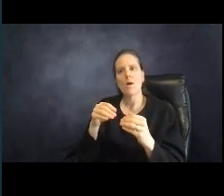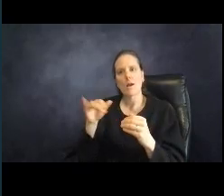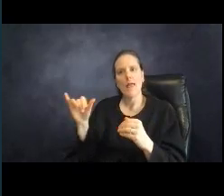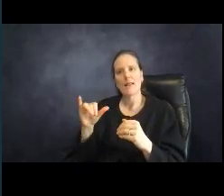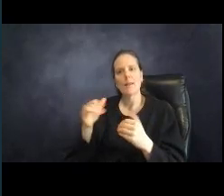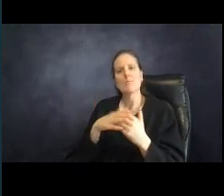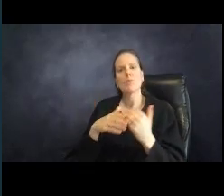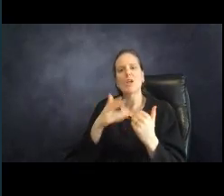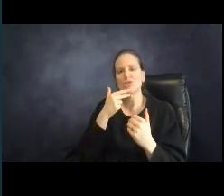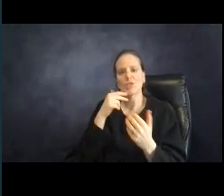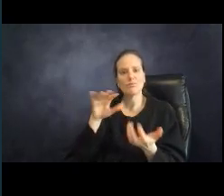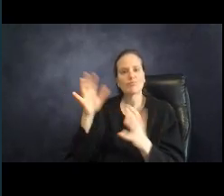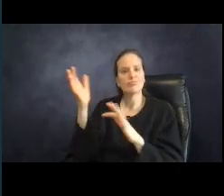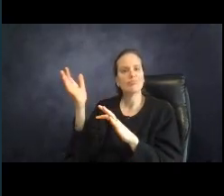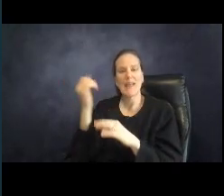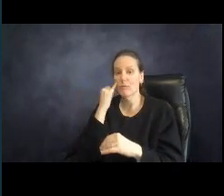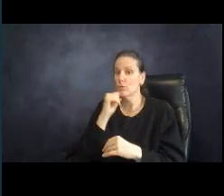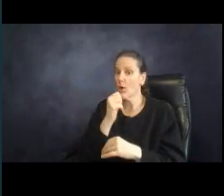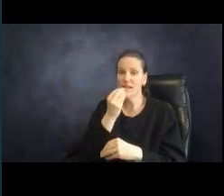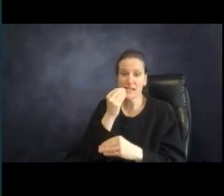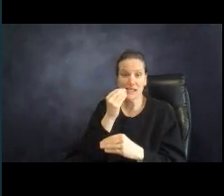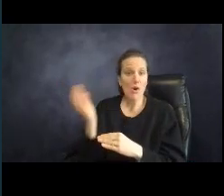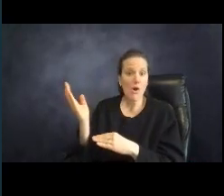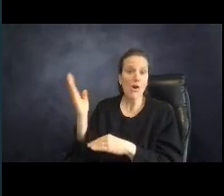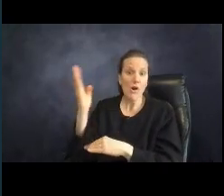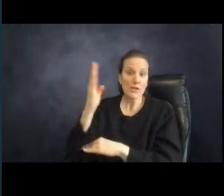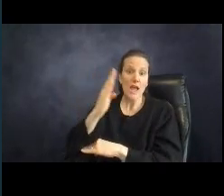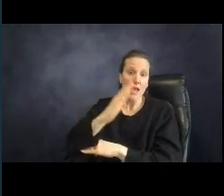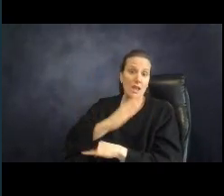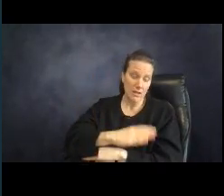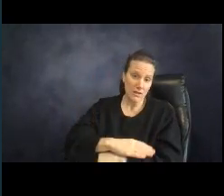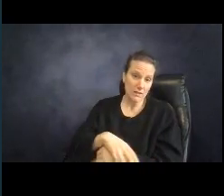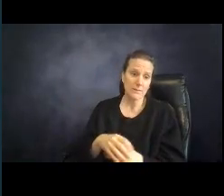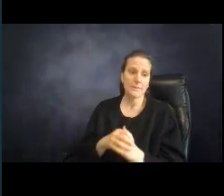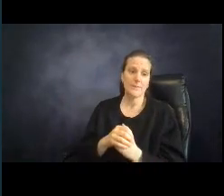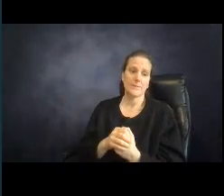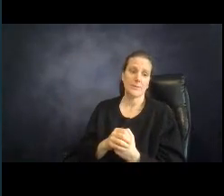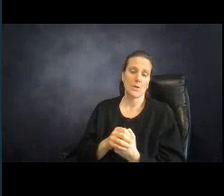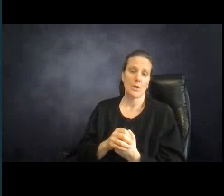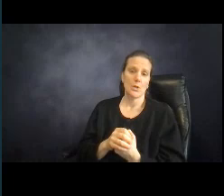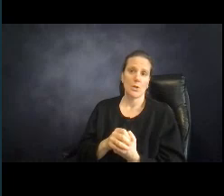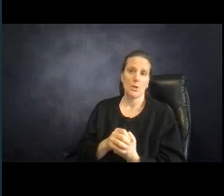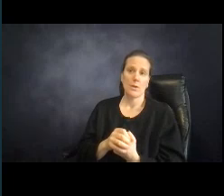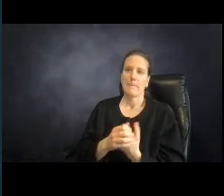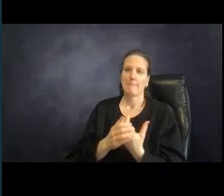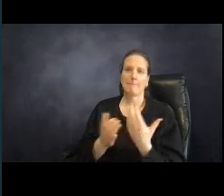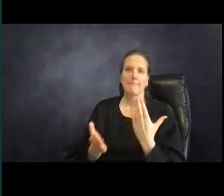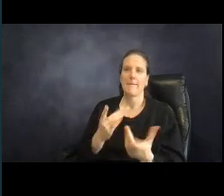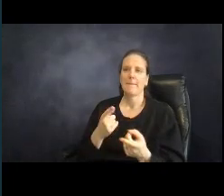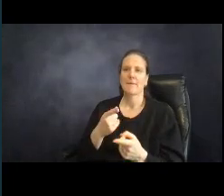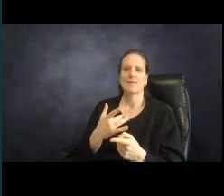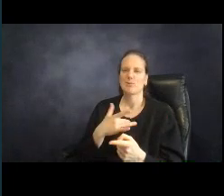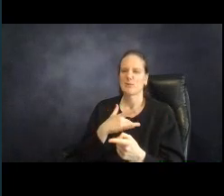especially if you're not eating regularly throughout the day. So your cor you might just tend towards high cortisol